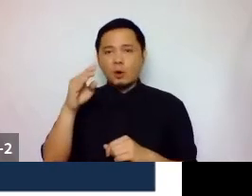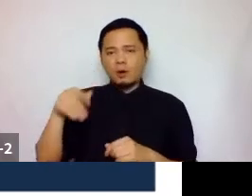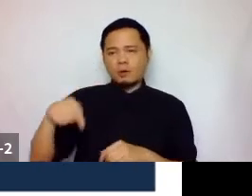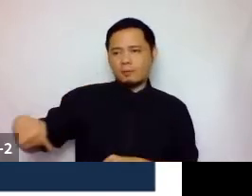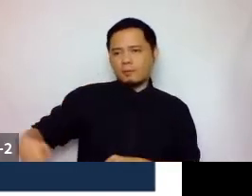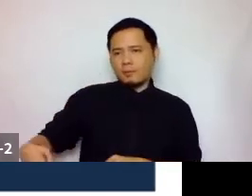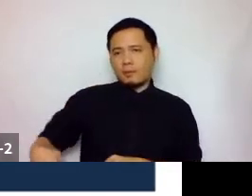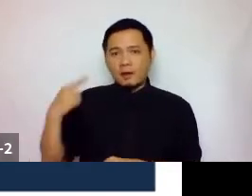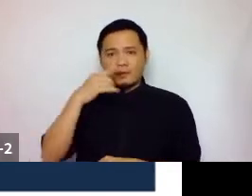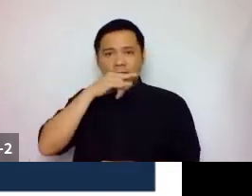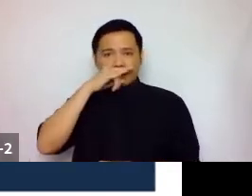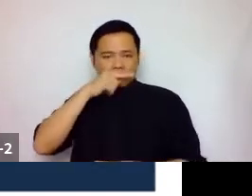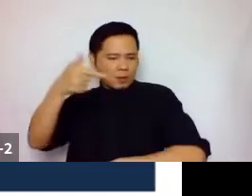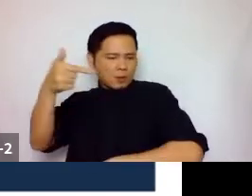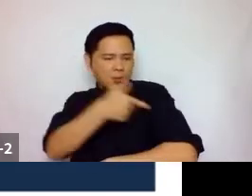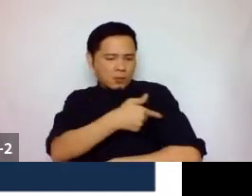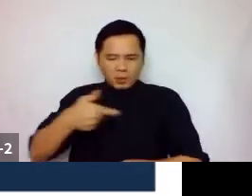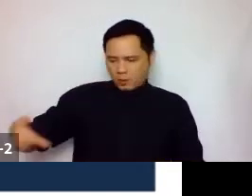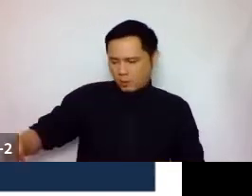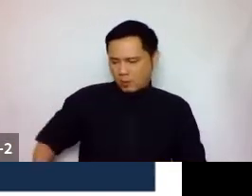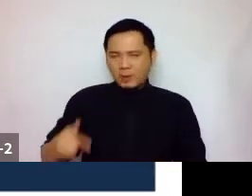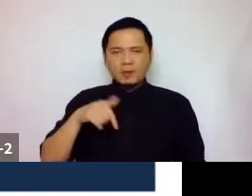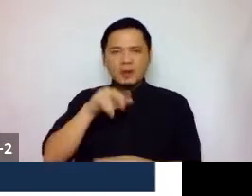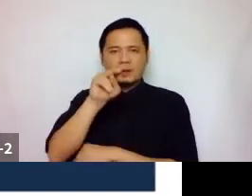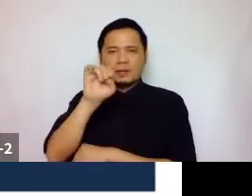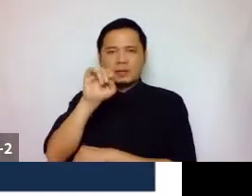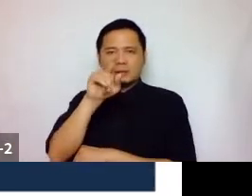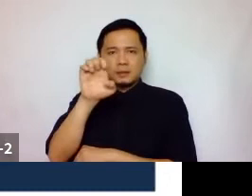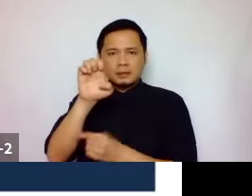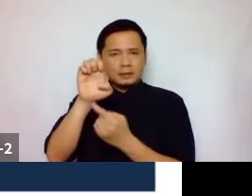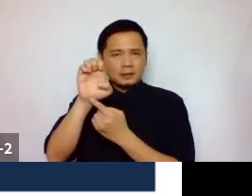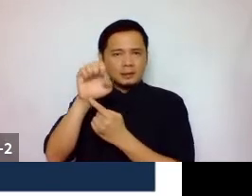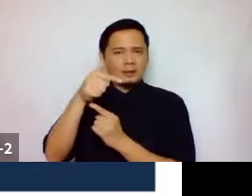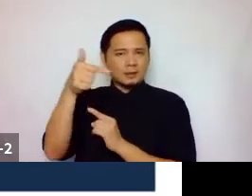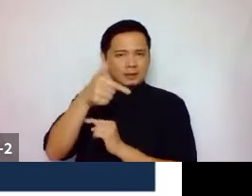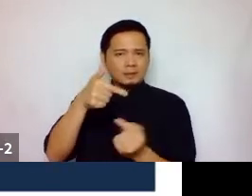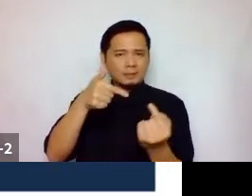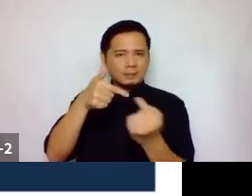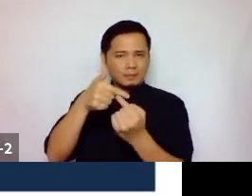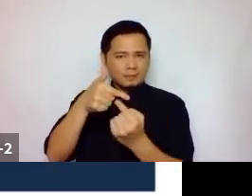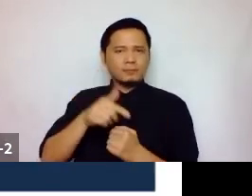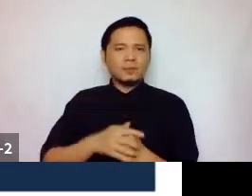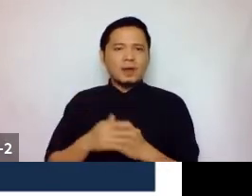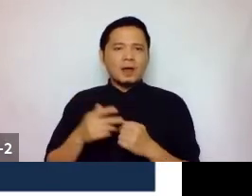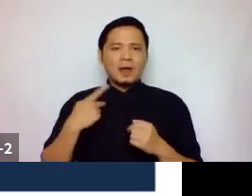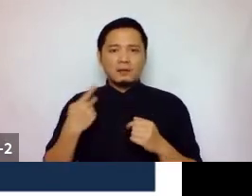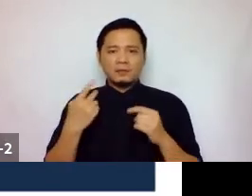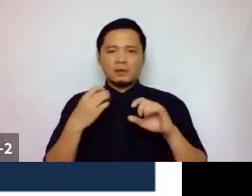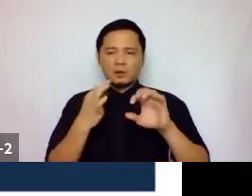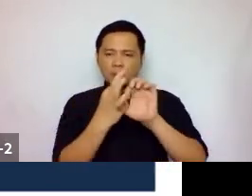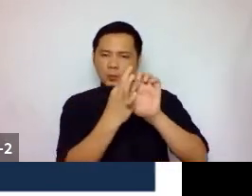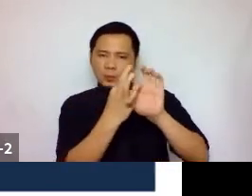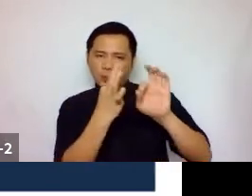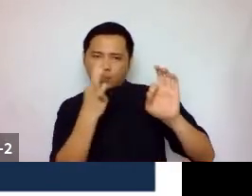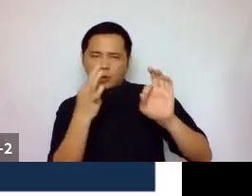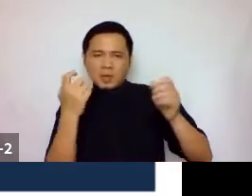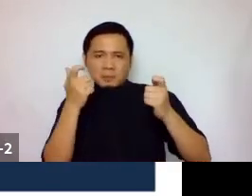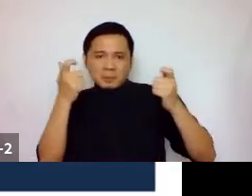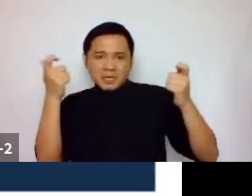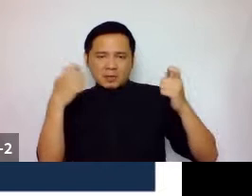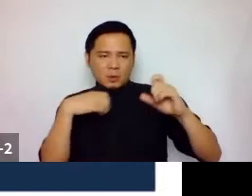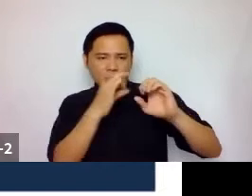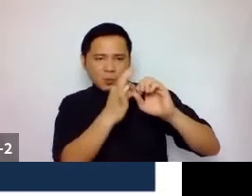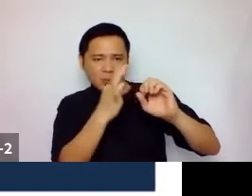Each needle has a diameter or the size of fluid that can pass through.